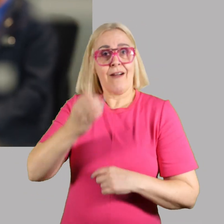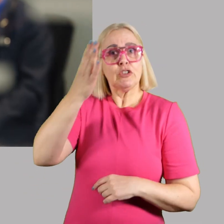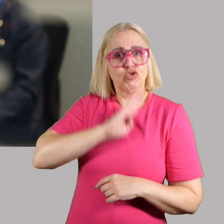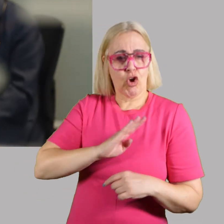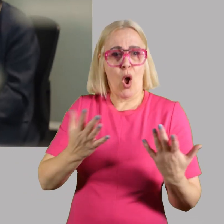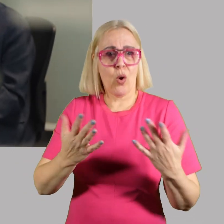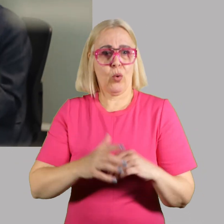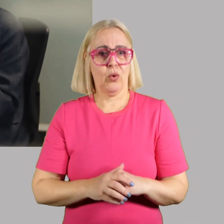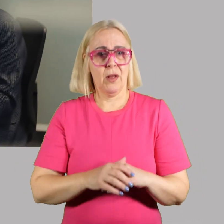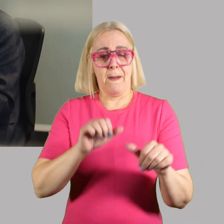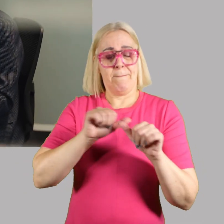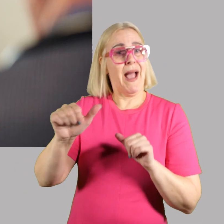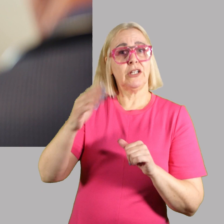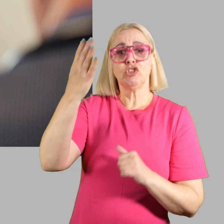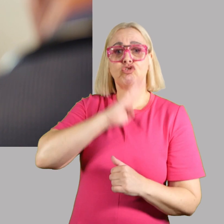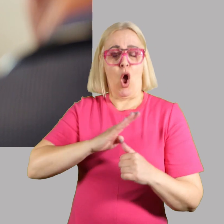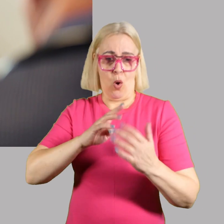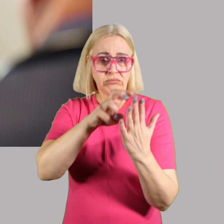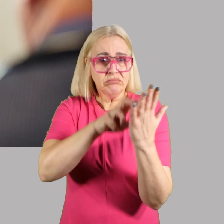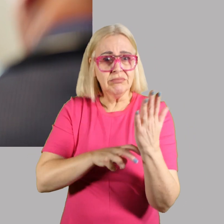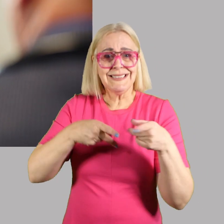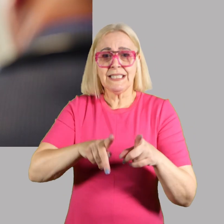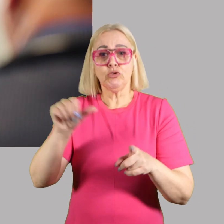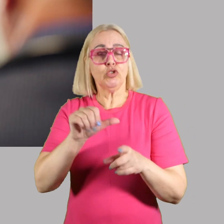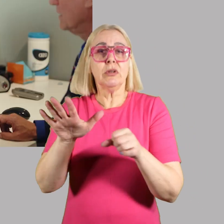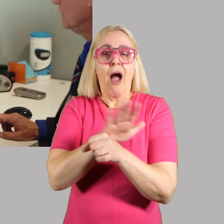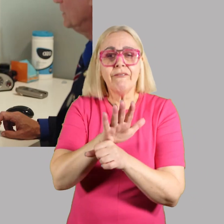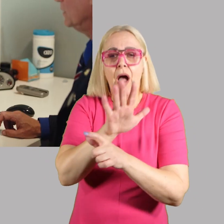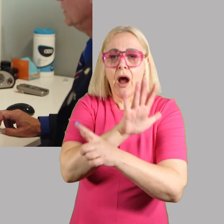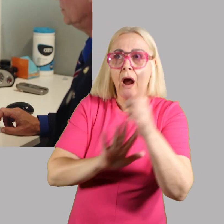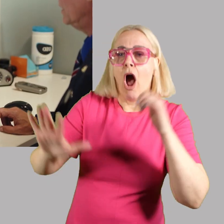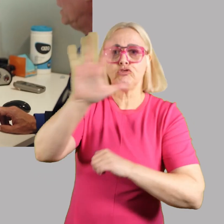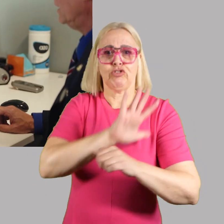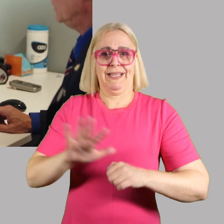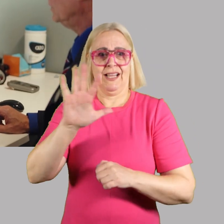The best stroke surveillance system should cover the entire country and generate data regularly.